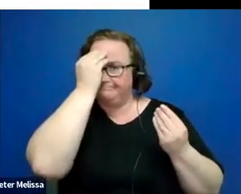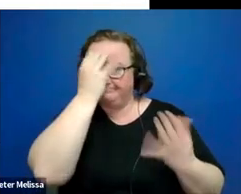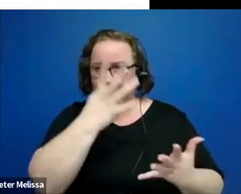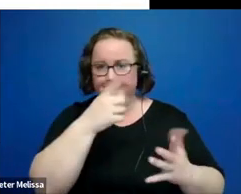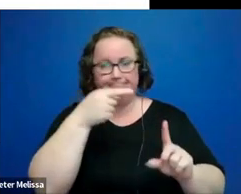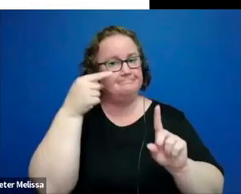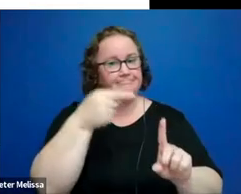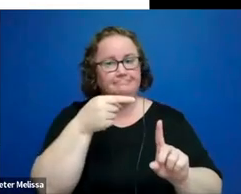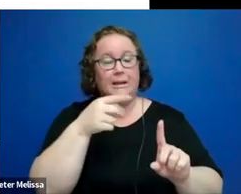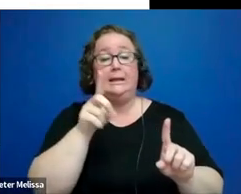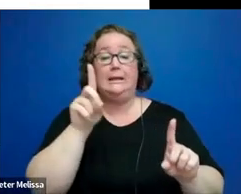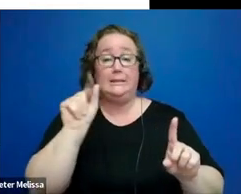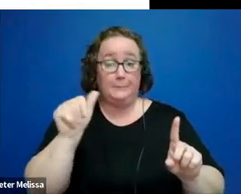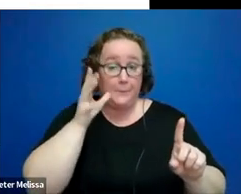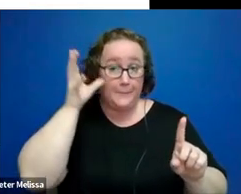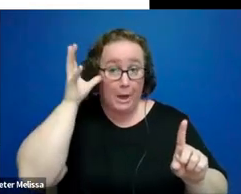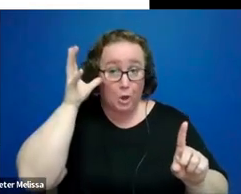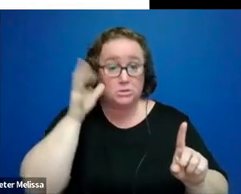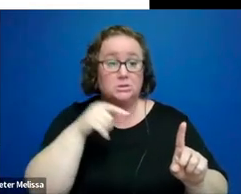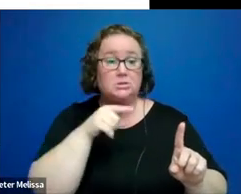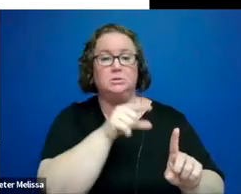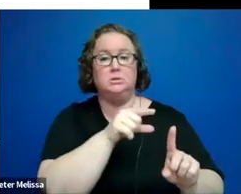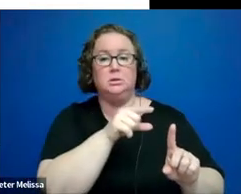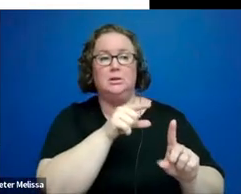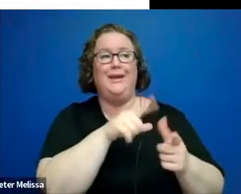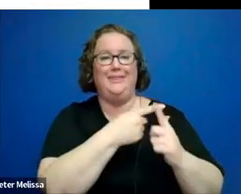disabled parents, which can be sorted by state,